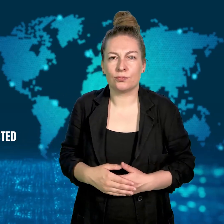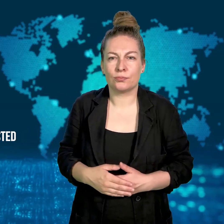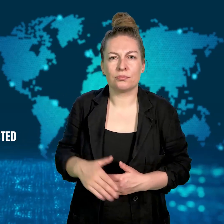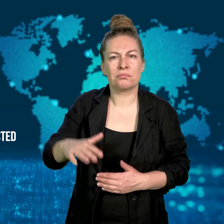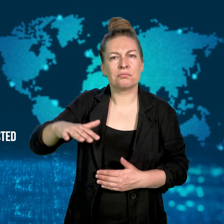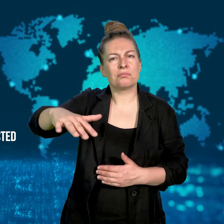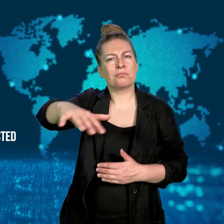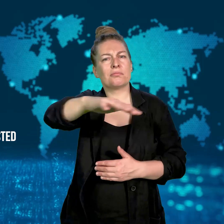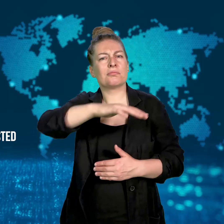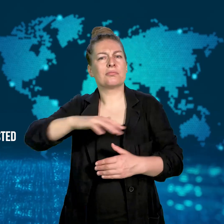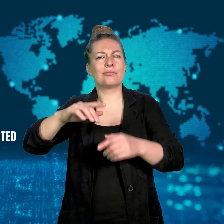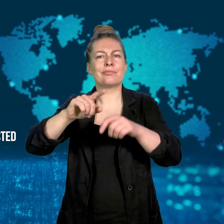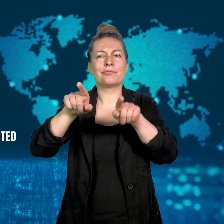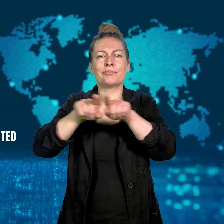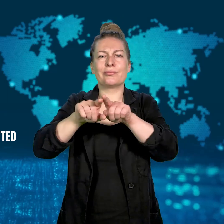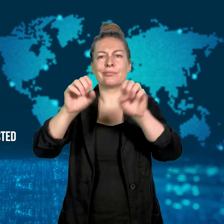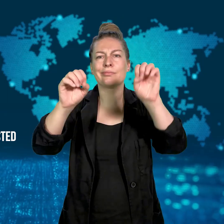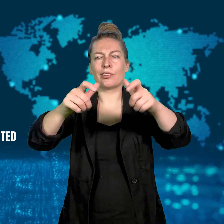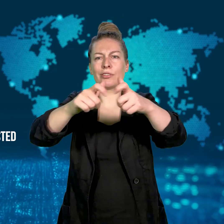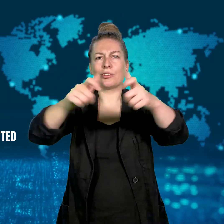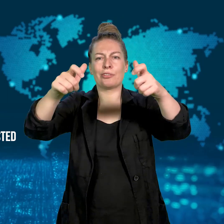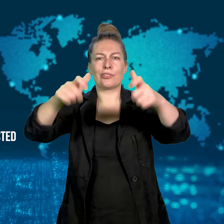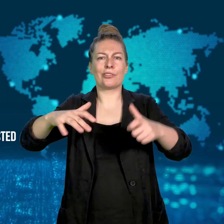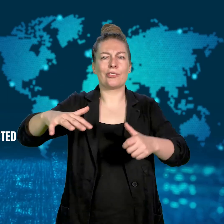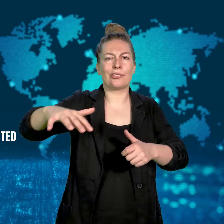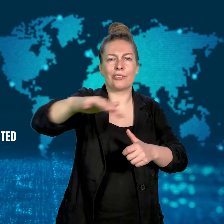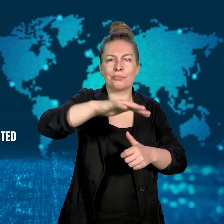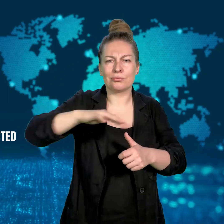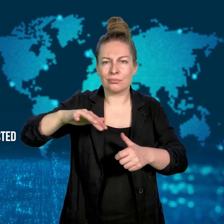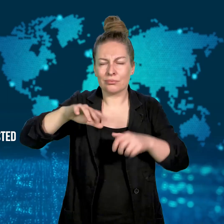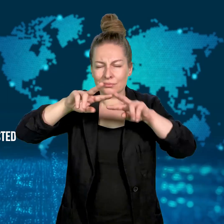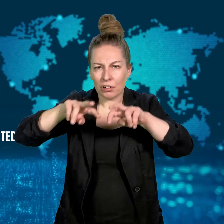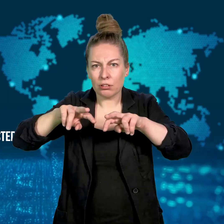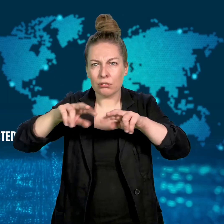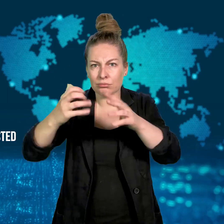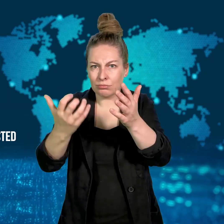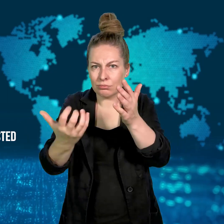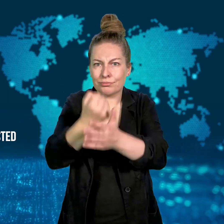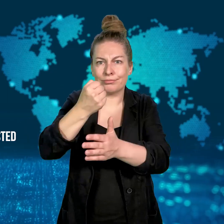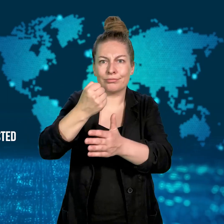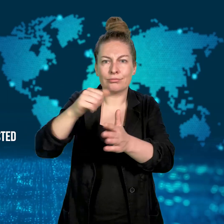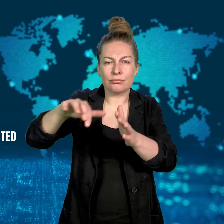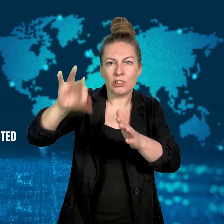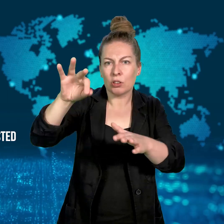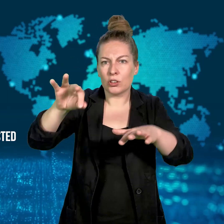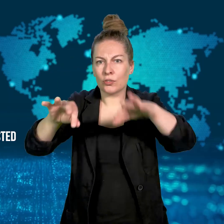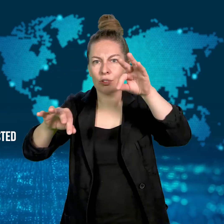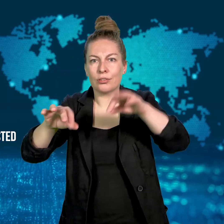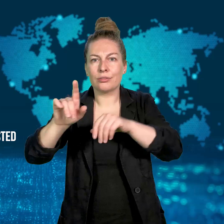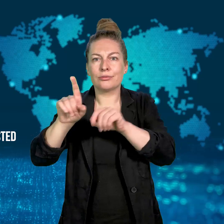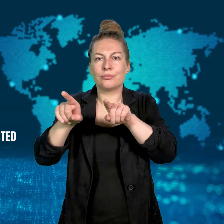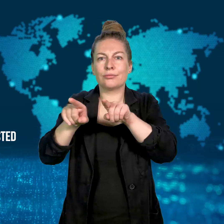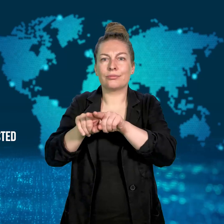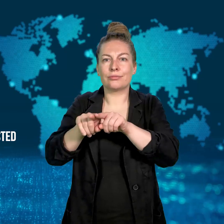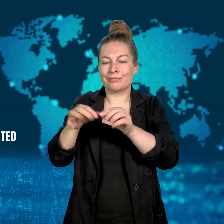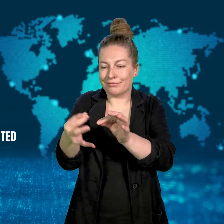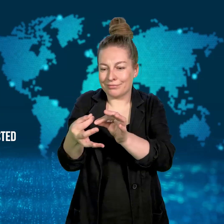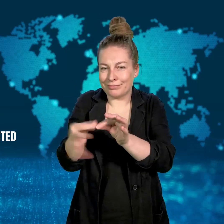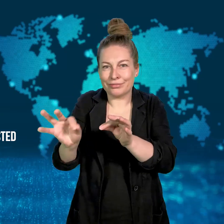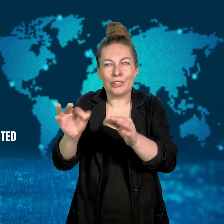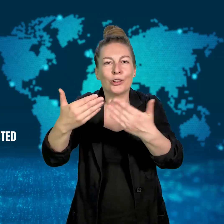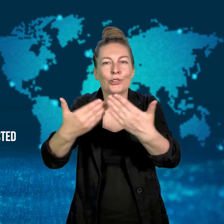conduct when the meteorological conditions were precisely adequate to